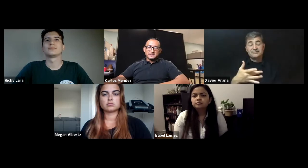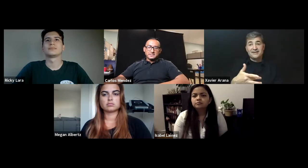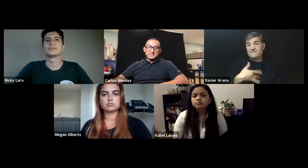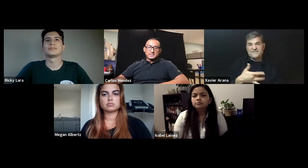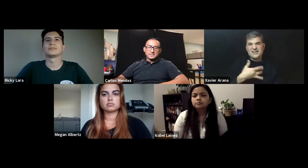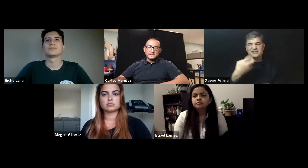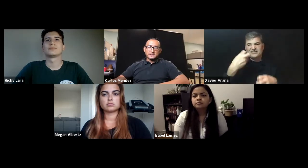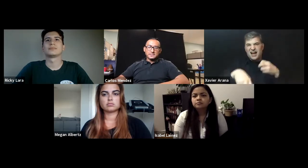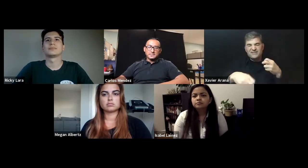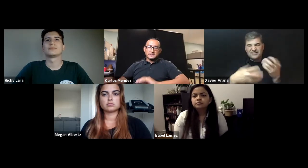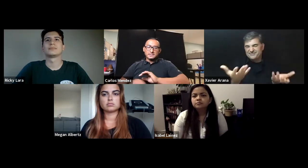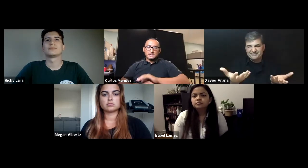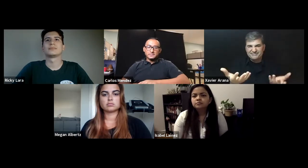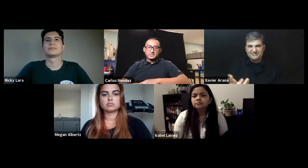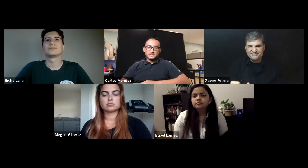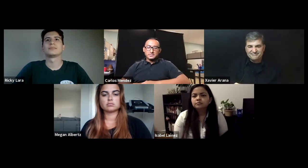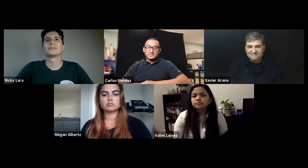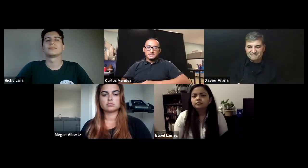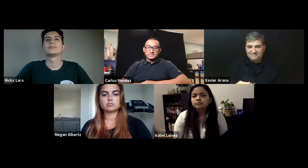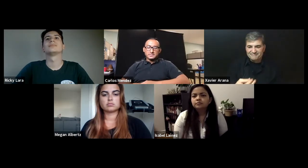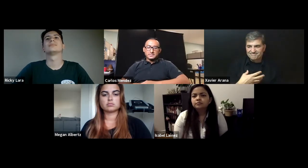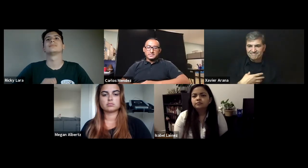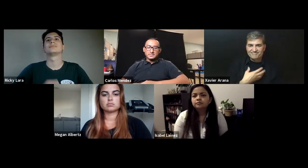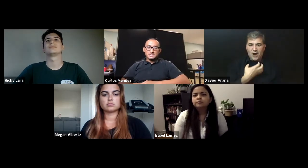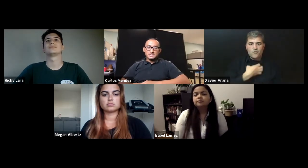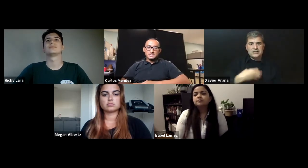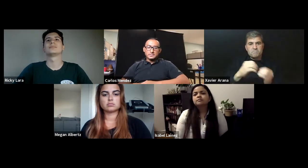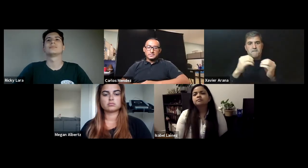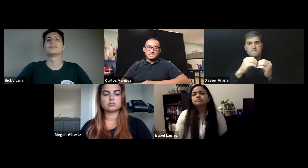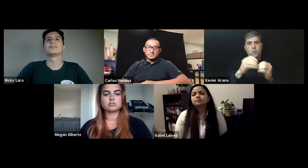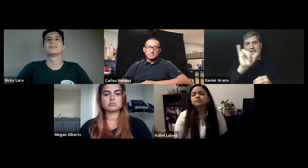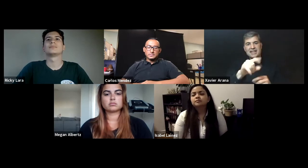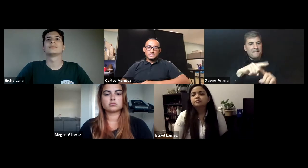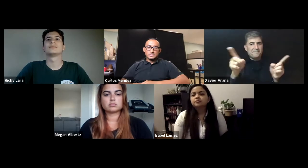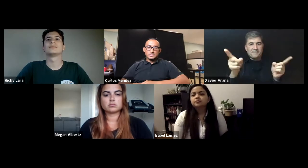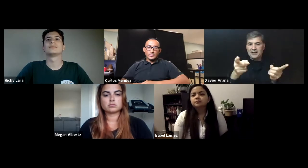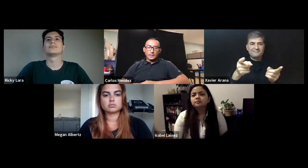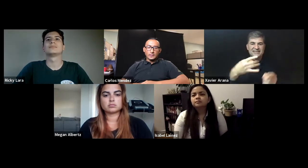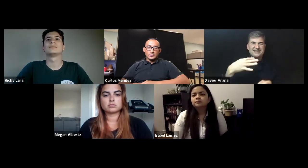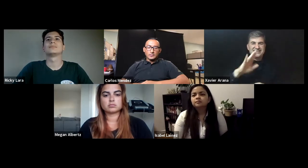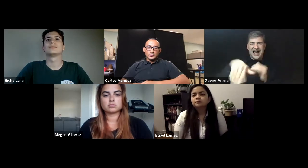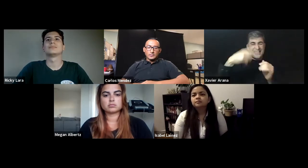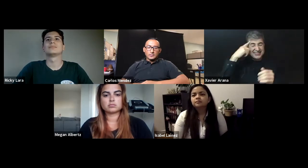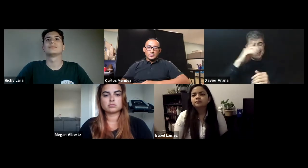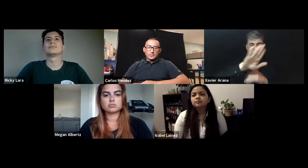So, um...but I do. I do. I feel, I think, like... it's hard to incorporate all that.